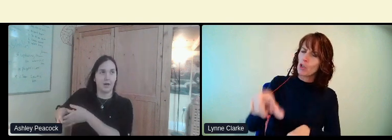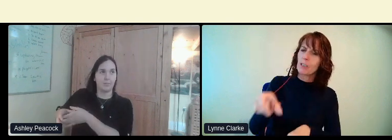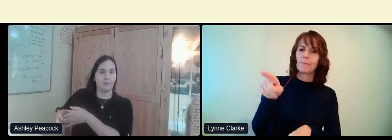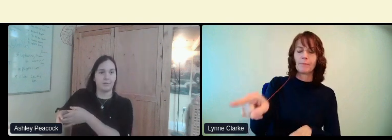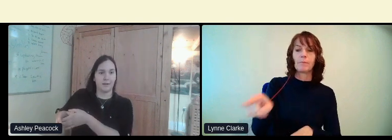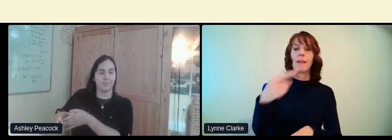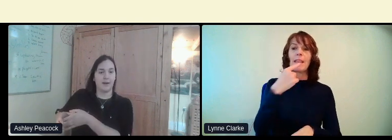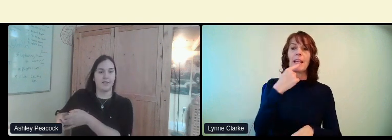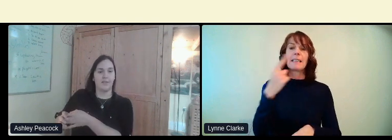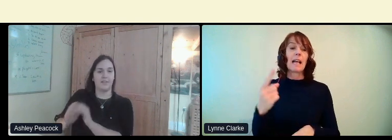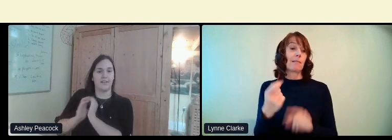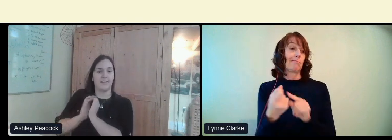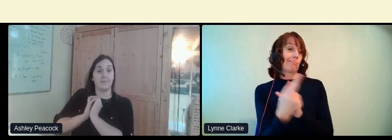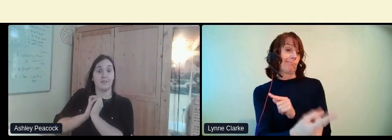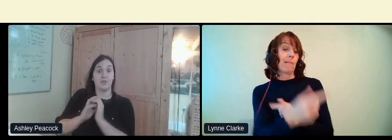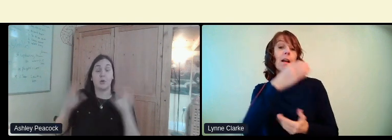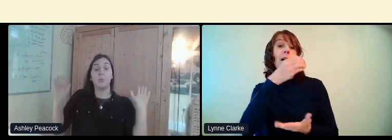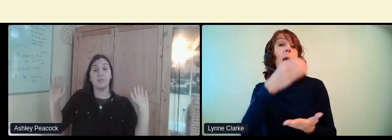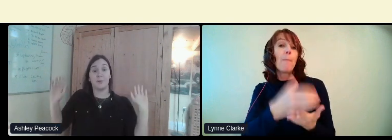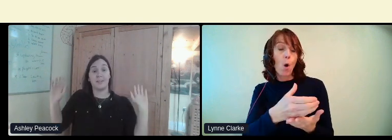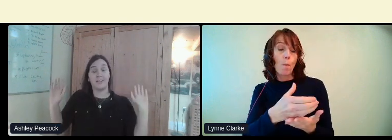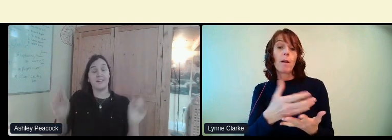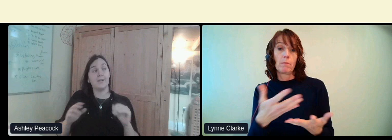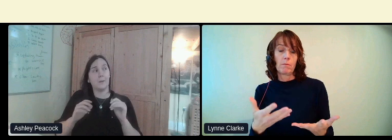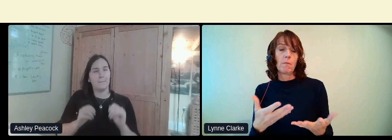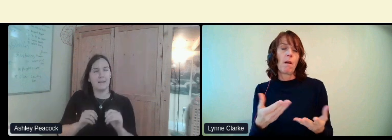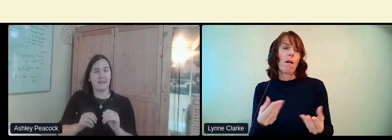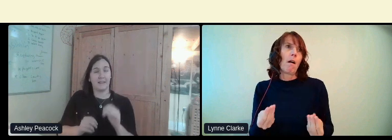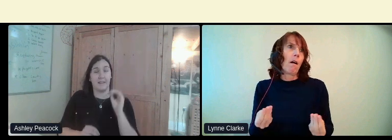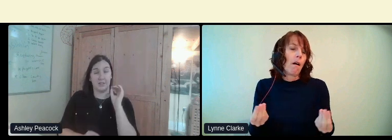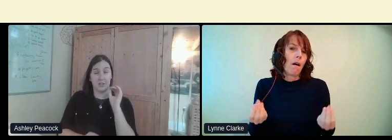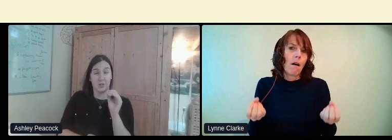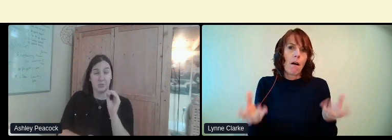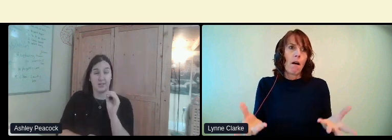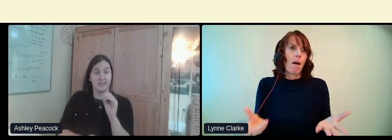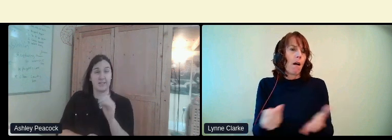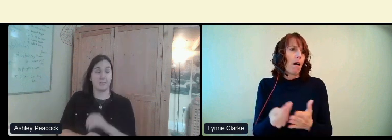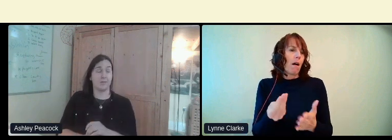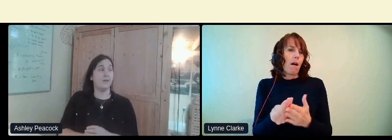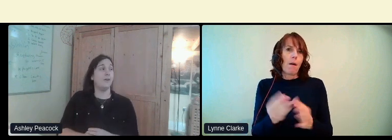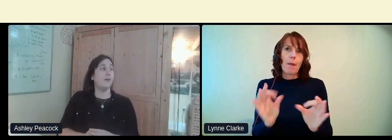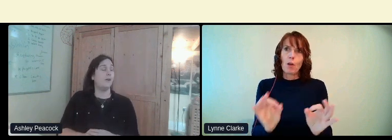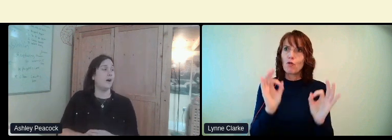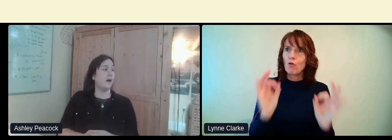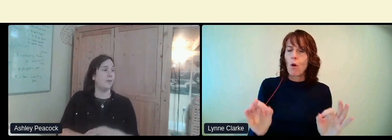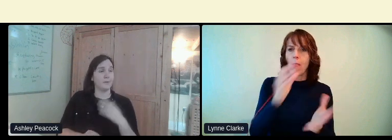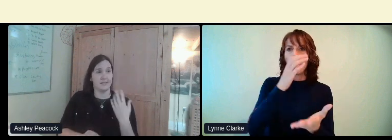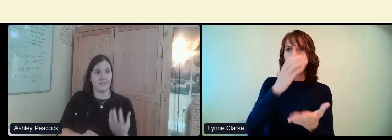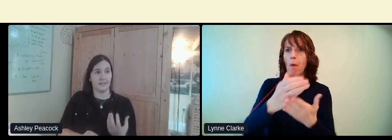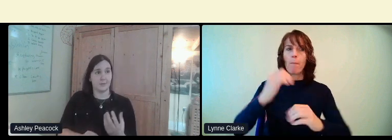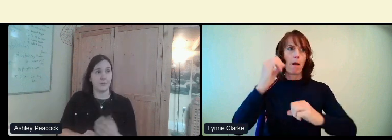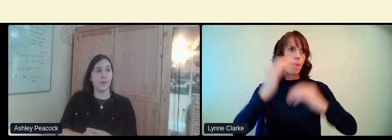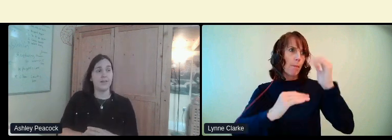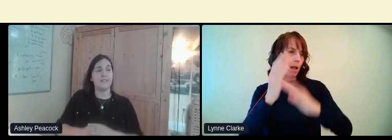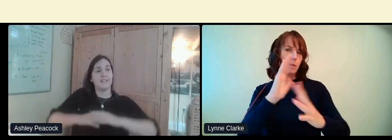pub nearby that they'd spent so much money making it super accessible. There was accessible toilets